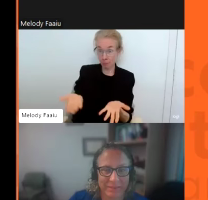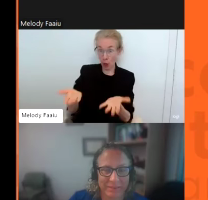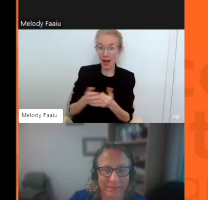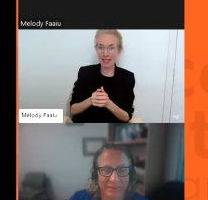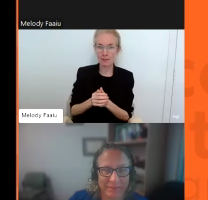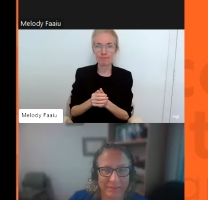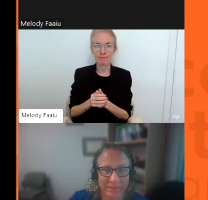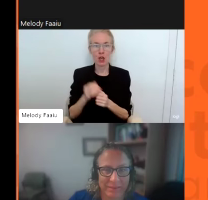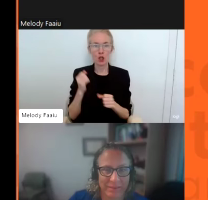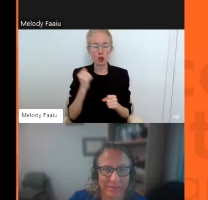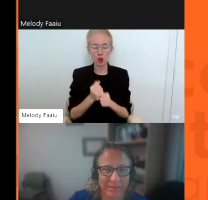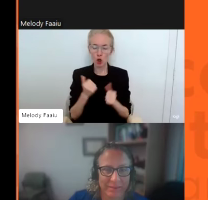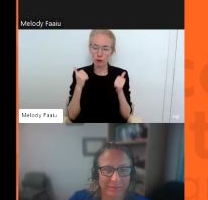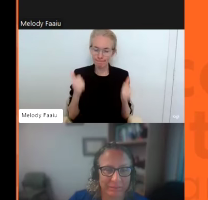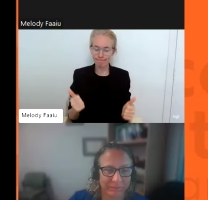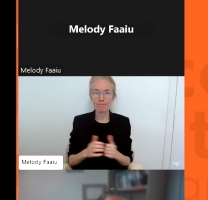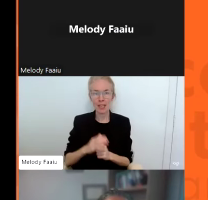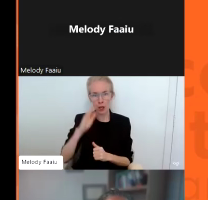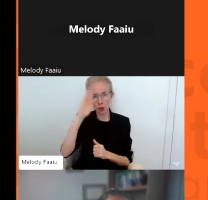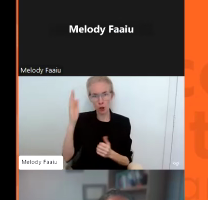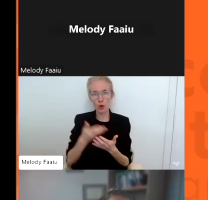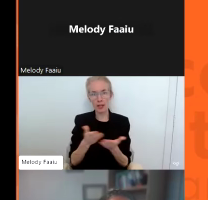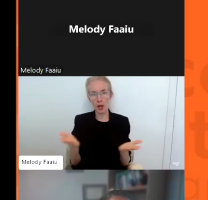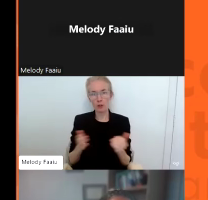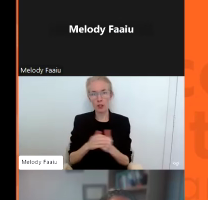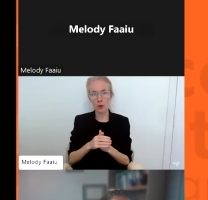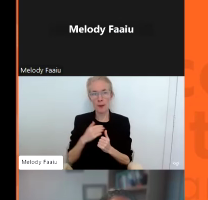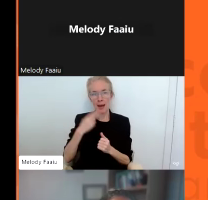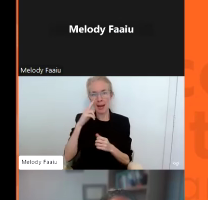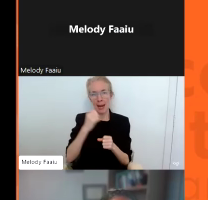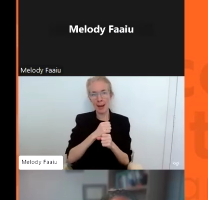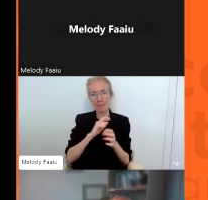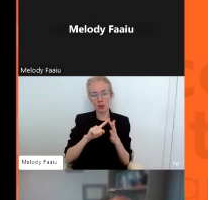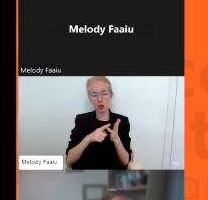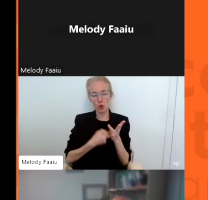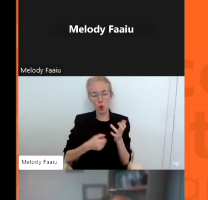go. Okay, kia ora koutou. My name is George Weeks and I'm here to